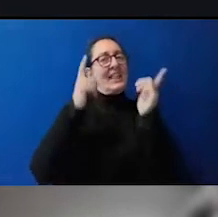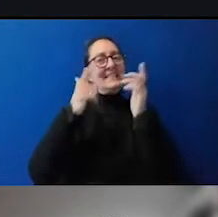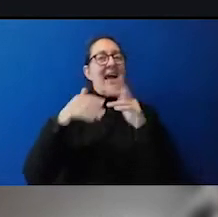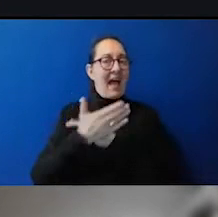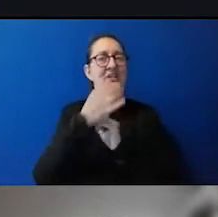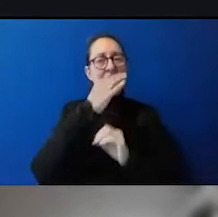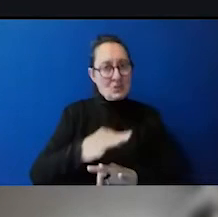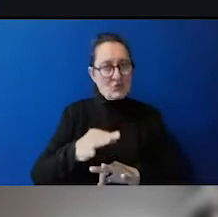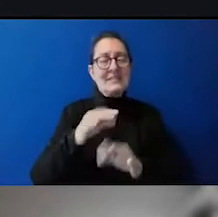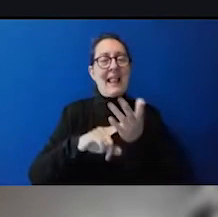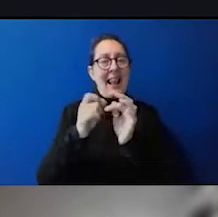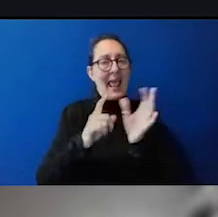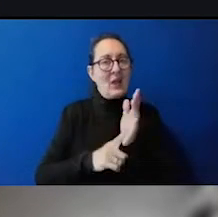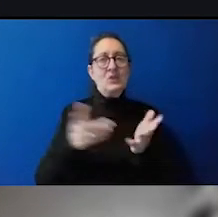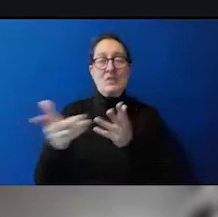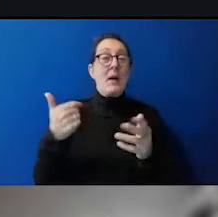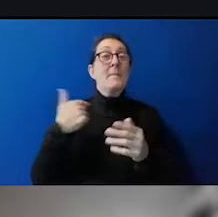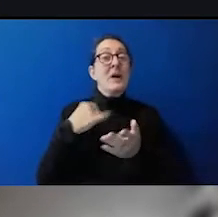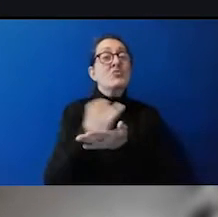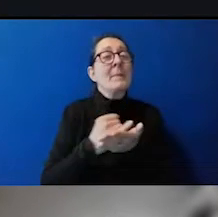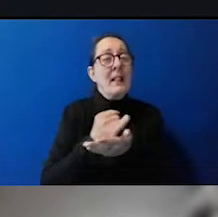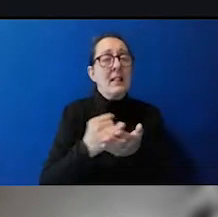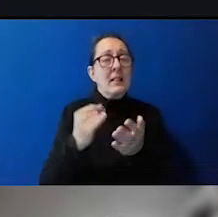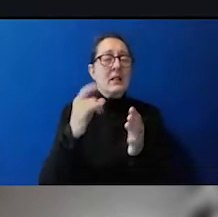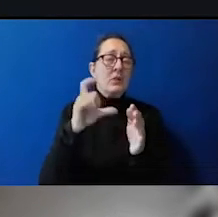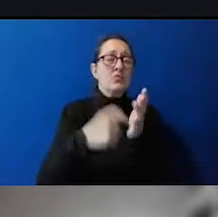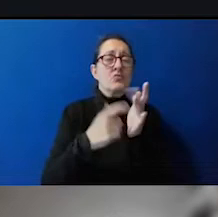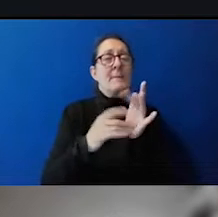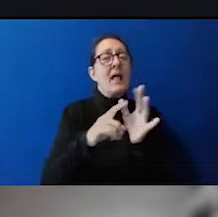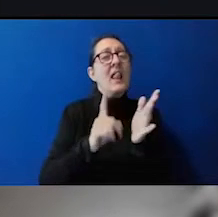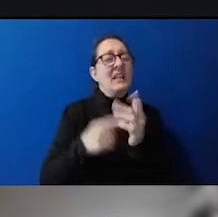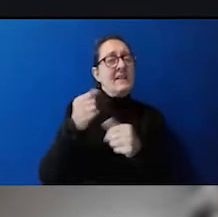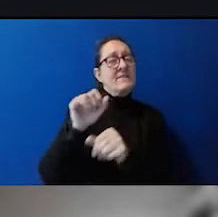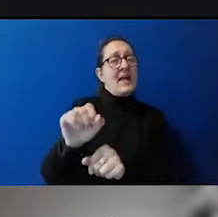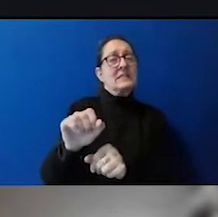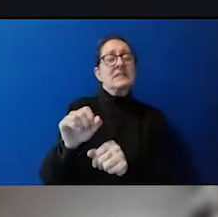defense lawyer that that is I represent um those who are charged with the crime in the